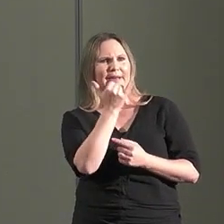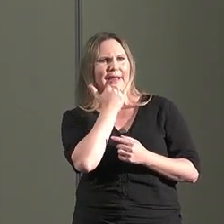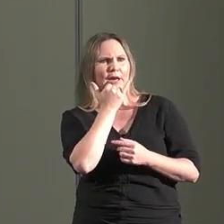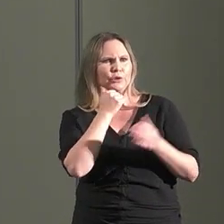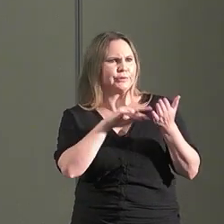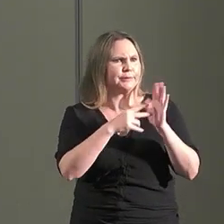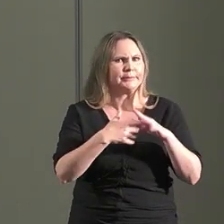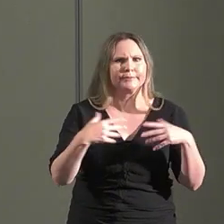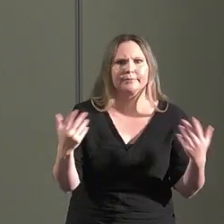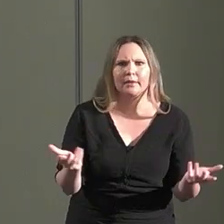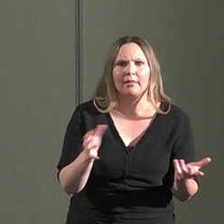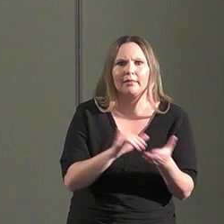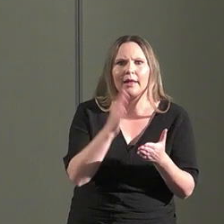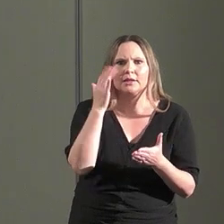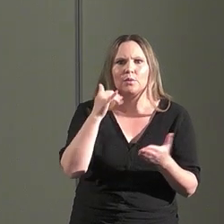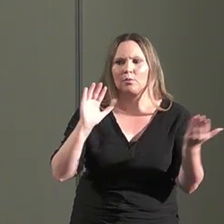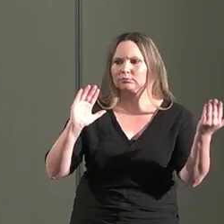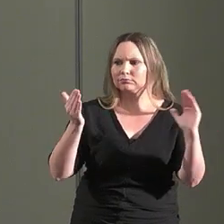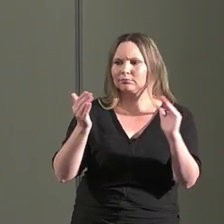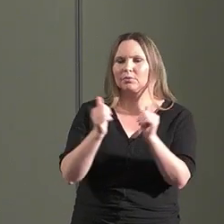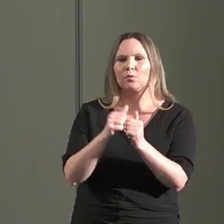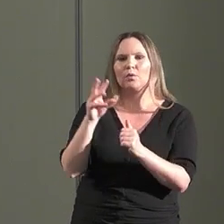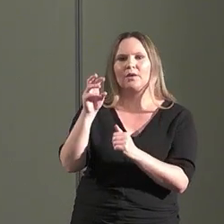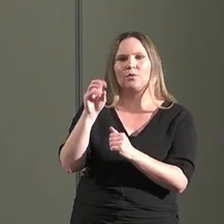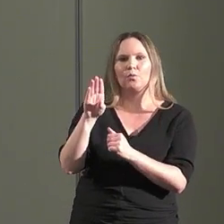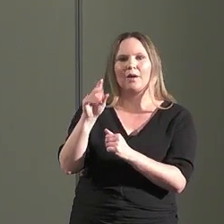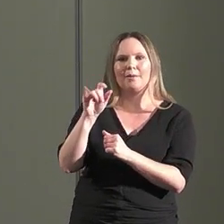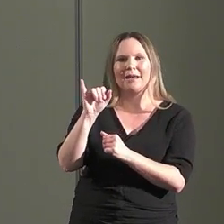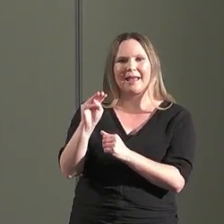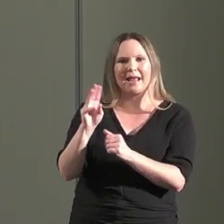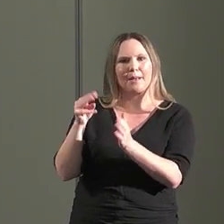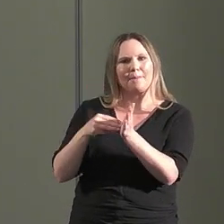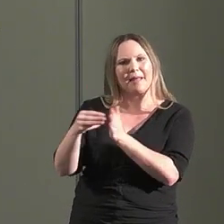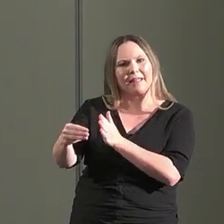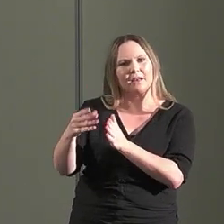That is why we compared it to the WebAIM million to get a better sense.